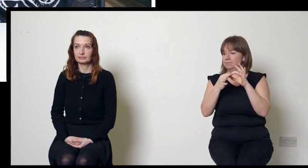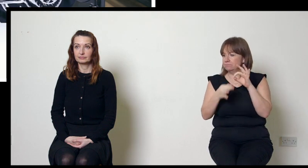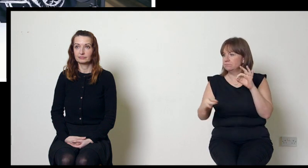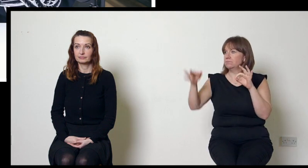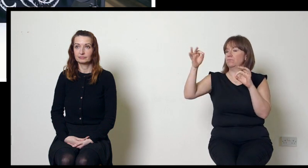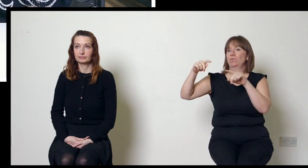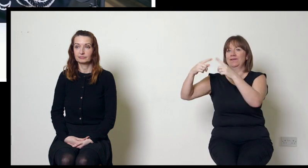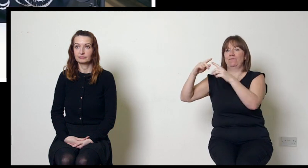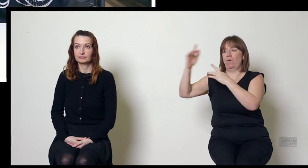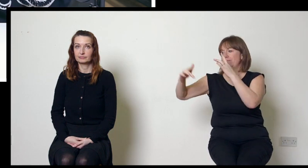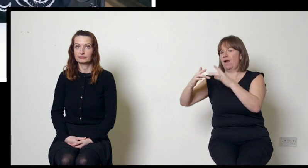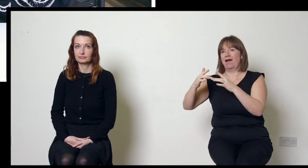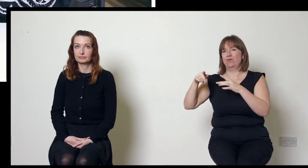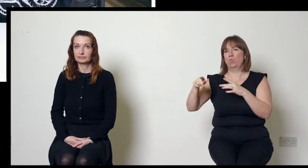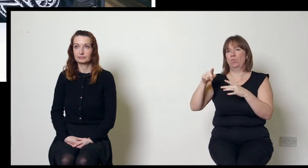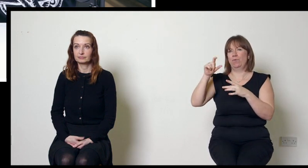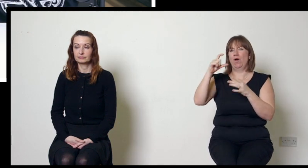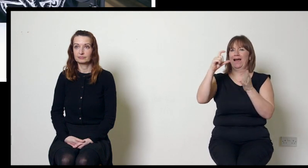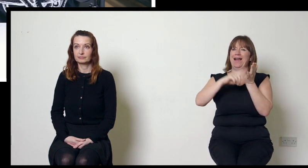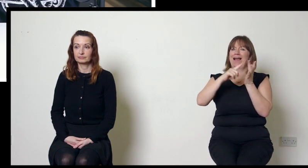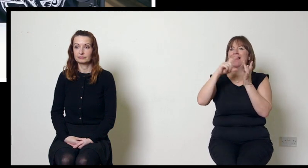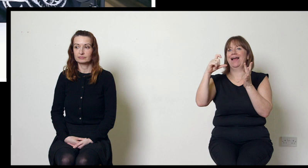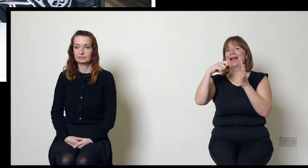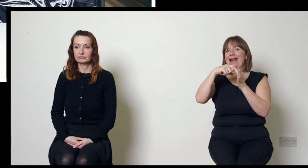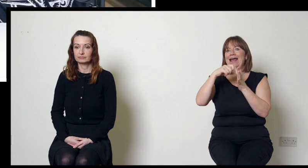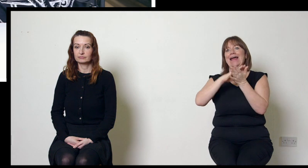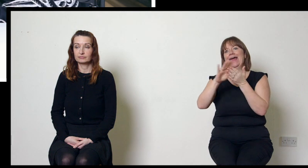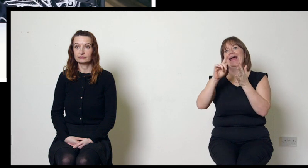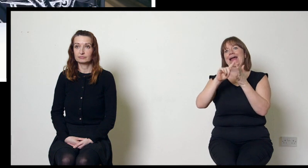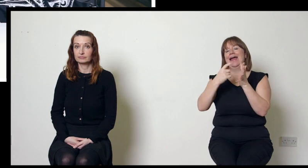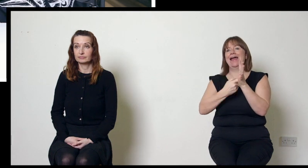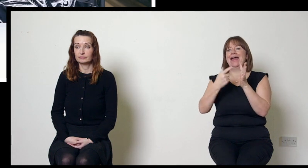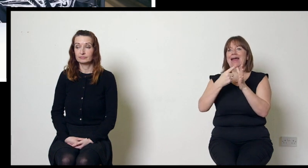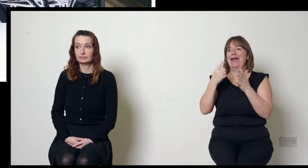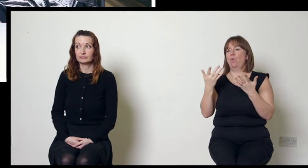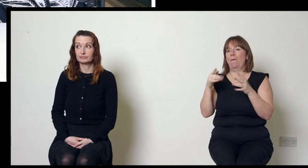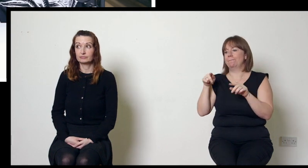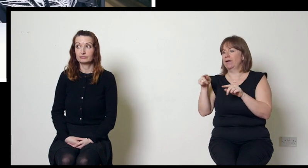Yeah. The default is so it’s short, it’s snappy, just have click here and you hyperlink it or have a button and it takes you elsewhere.